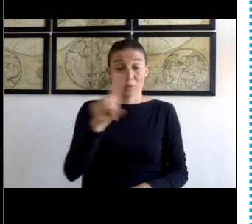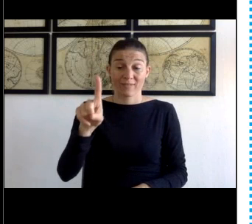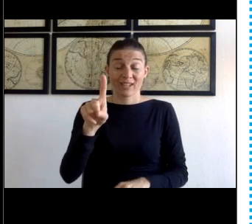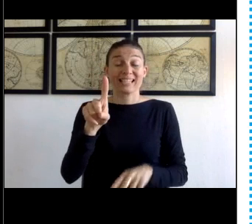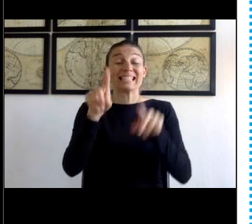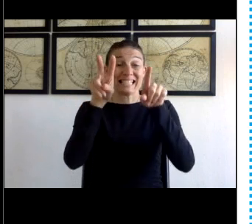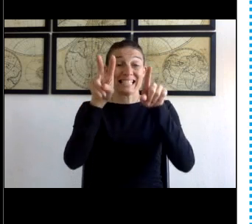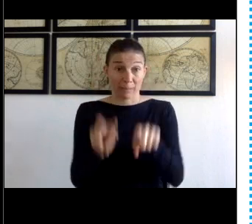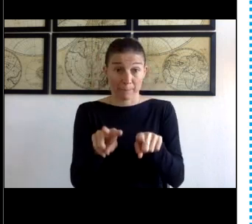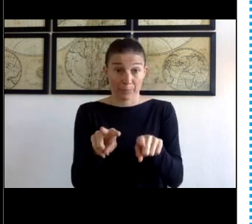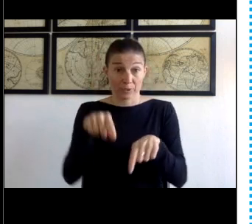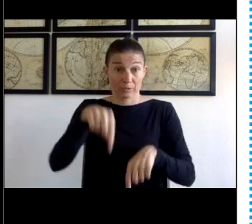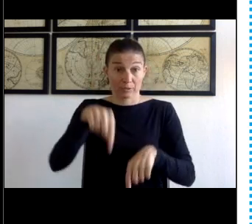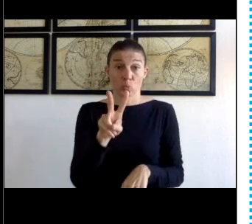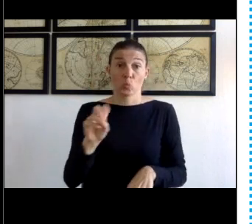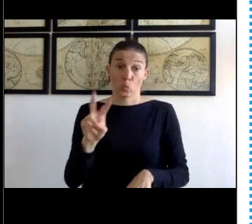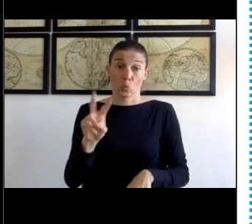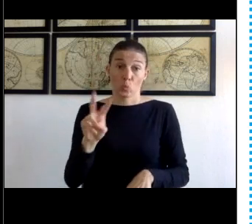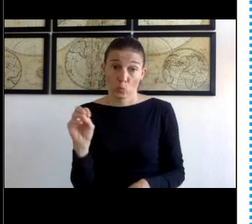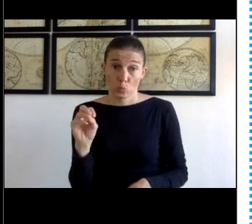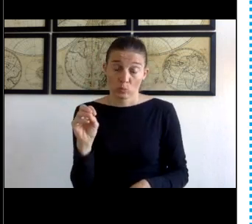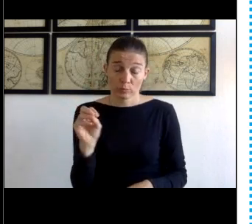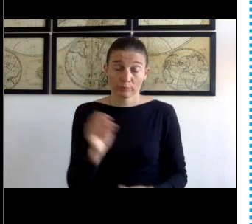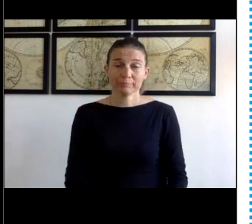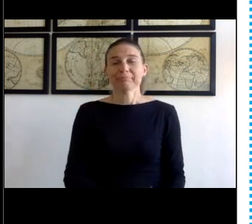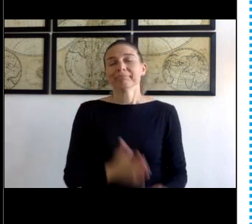Although we can expect some delays I presume.